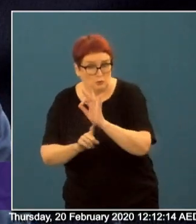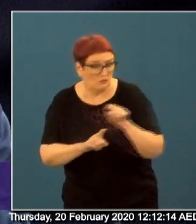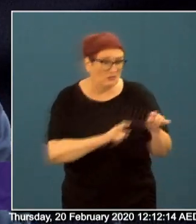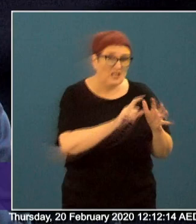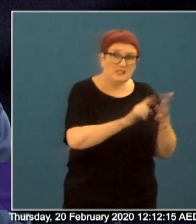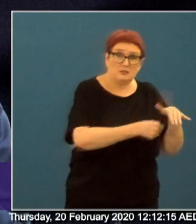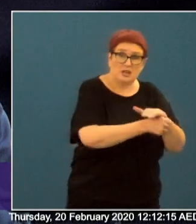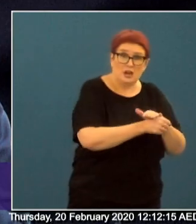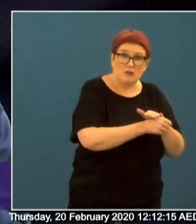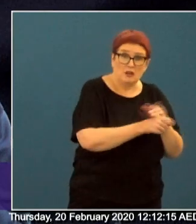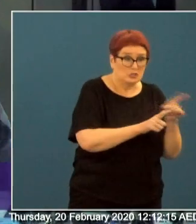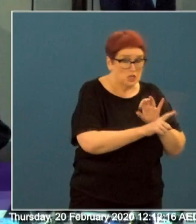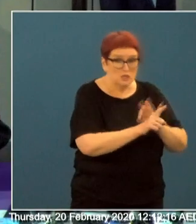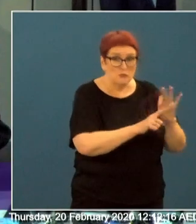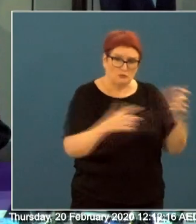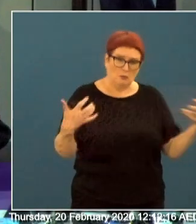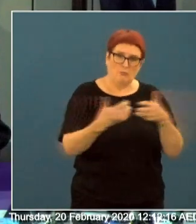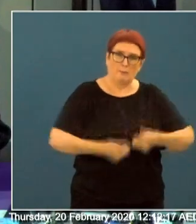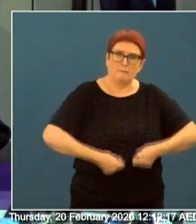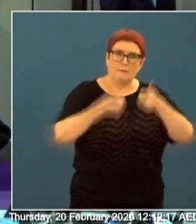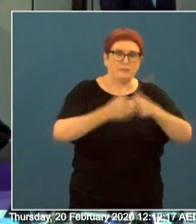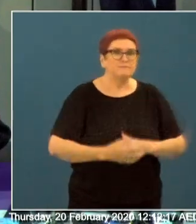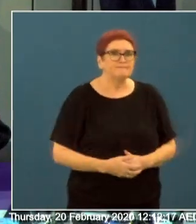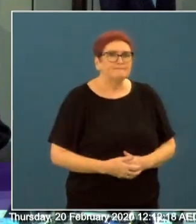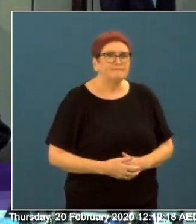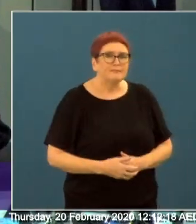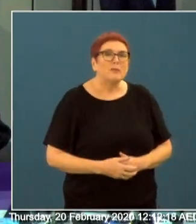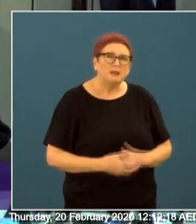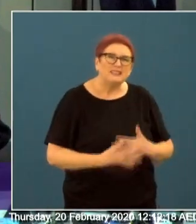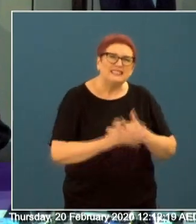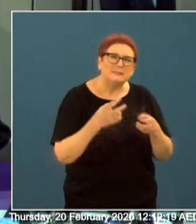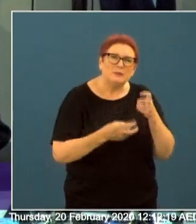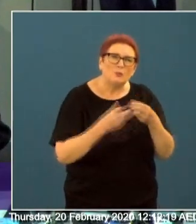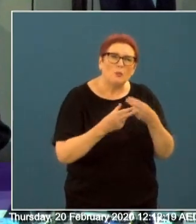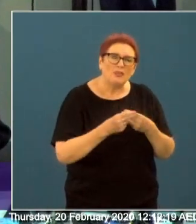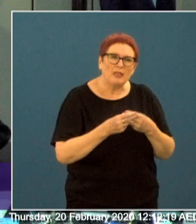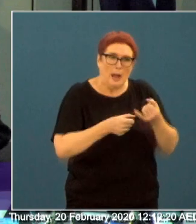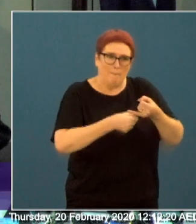a more coordinated approach. This is the general problem with medicine, isn't it? The fact that medicine works,